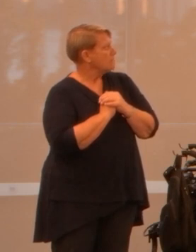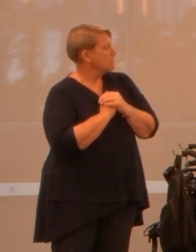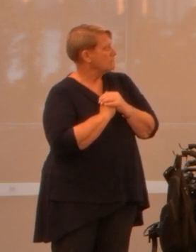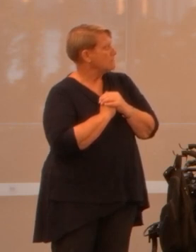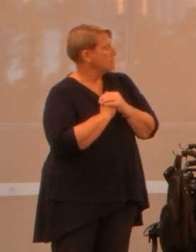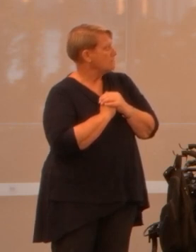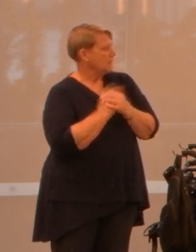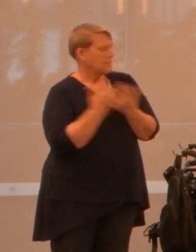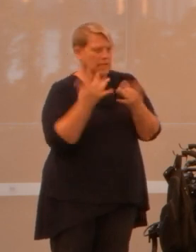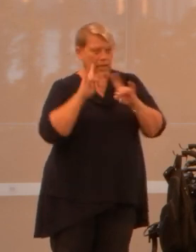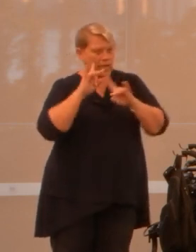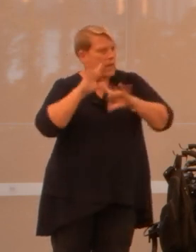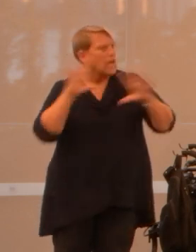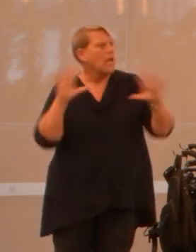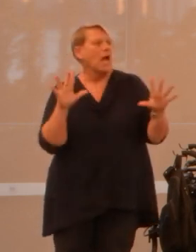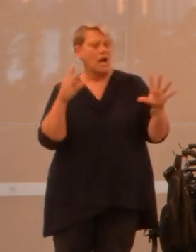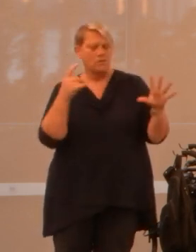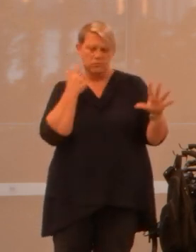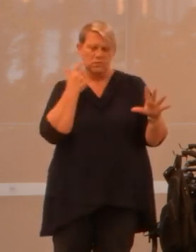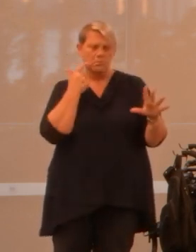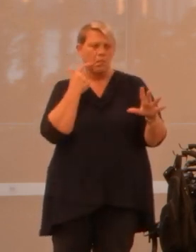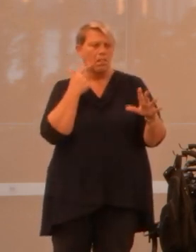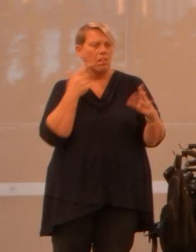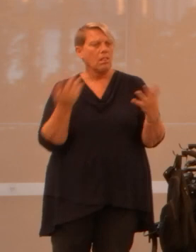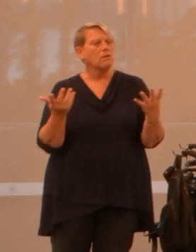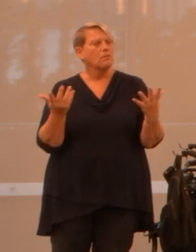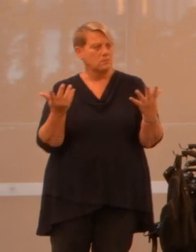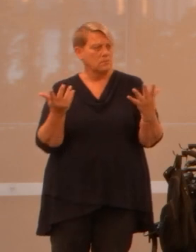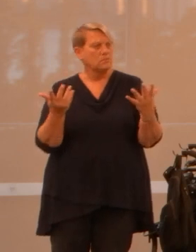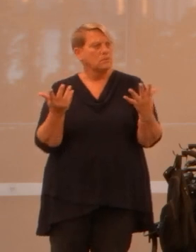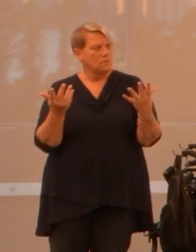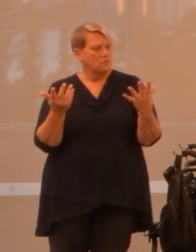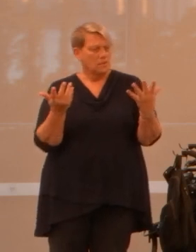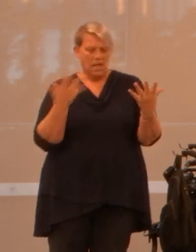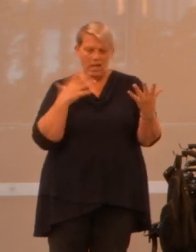It's clear and simple, just clear and simple.